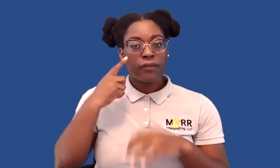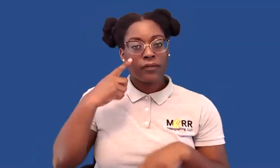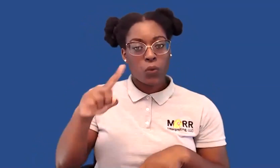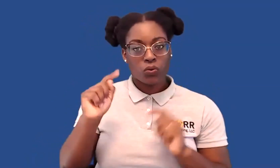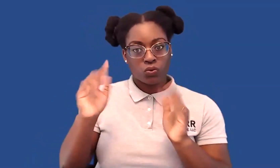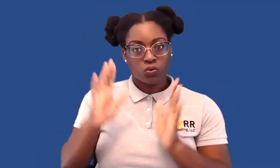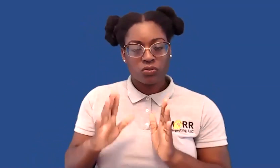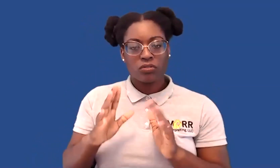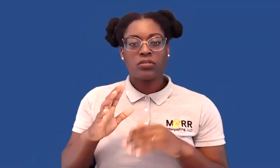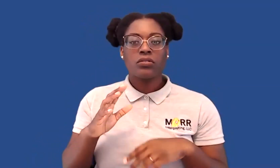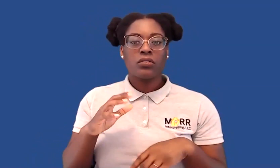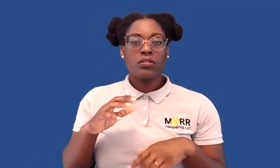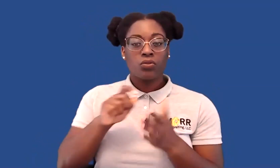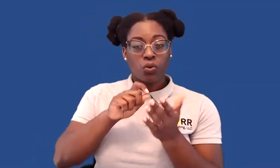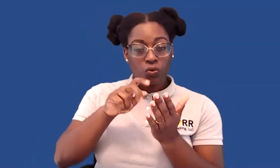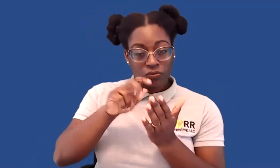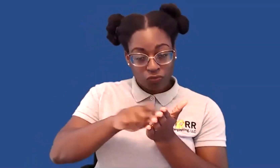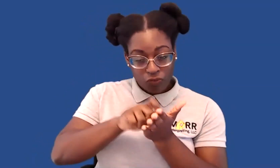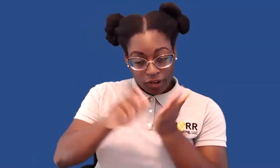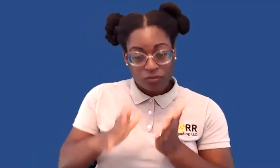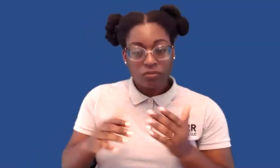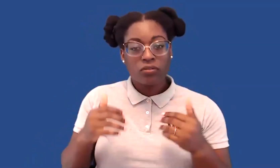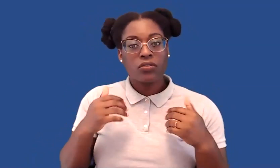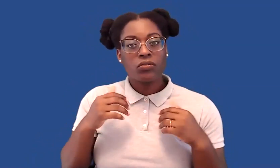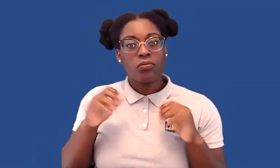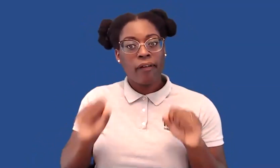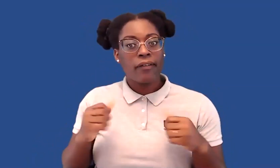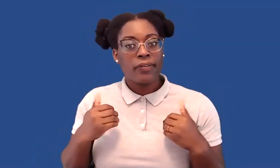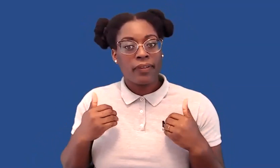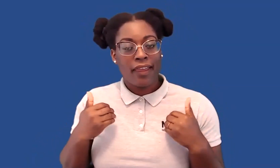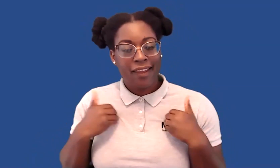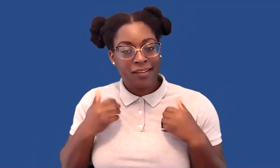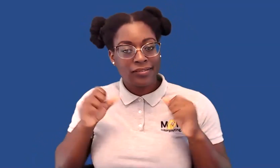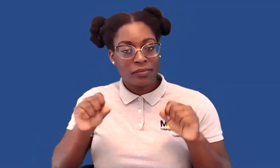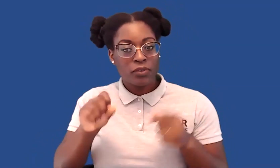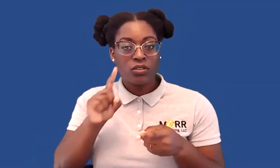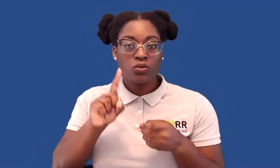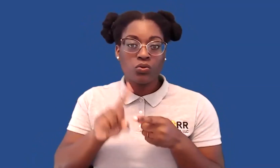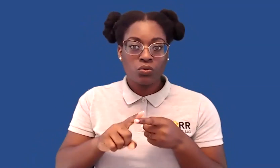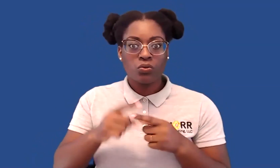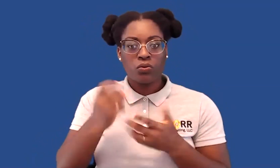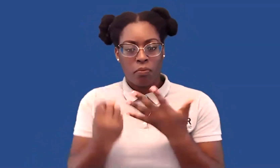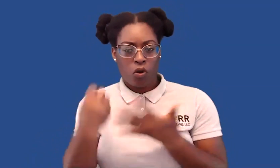in ways that may not happen in an in-person session or a synchronous session.